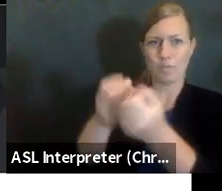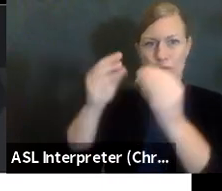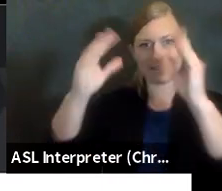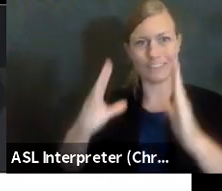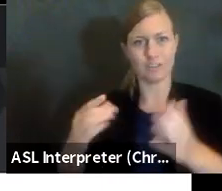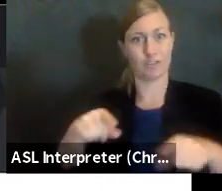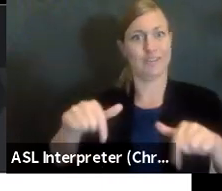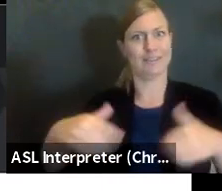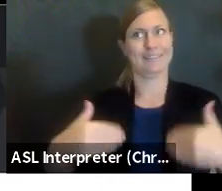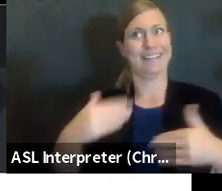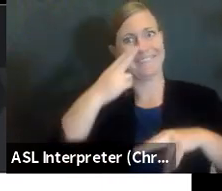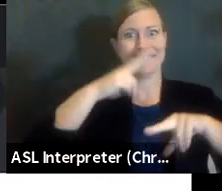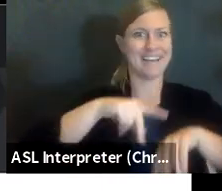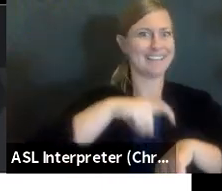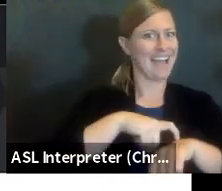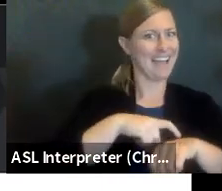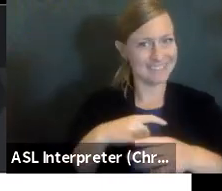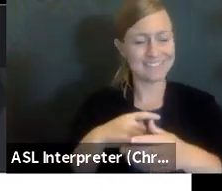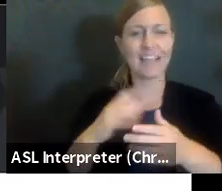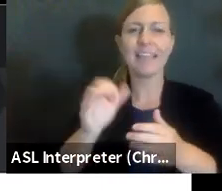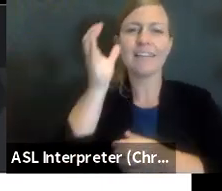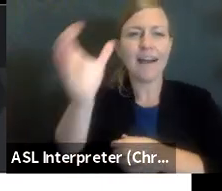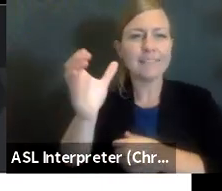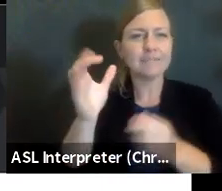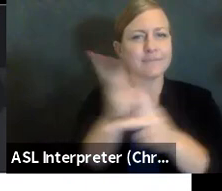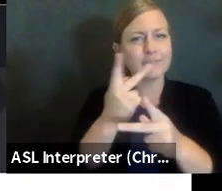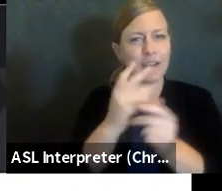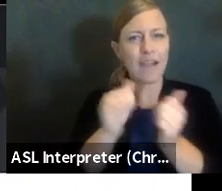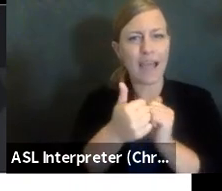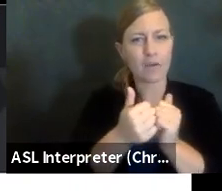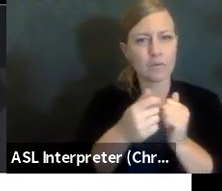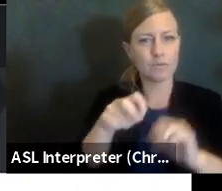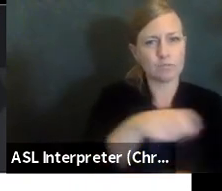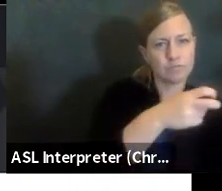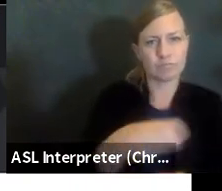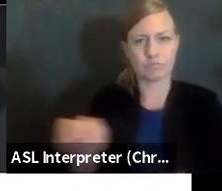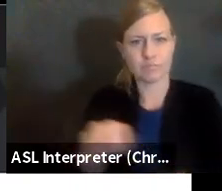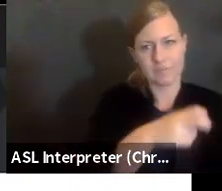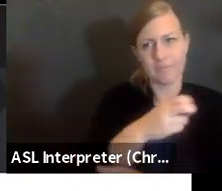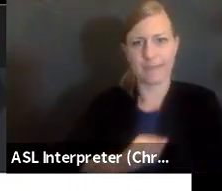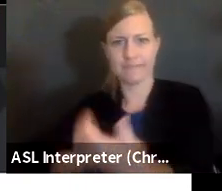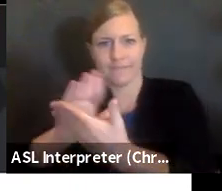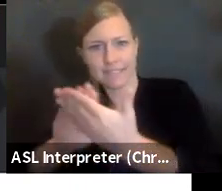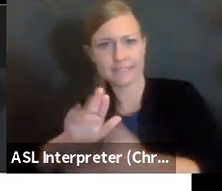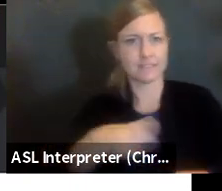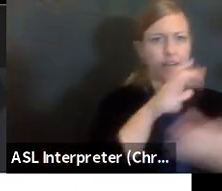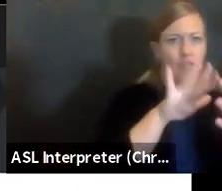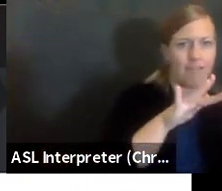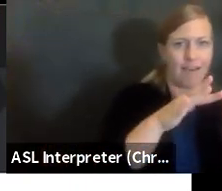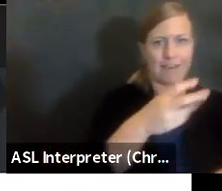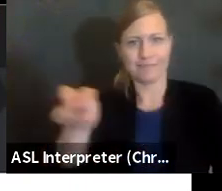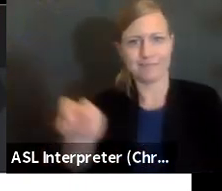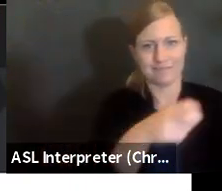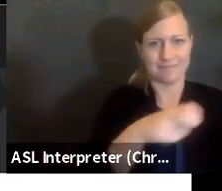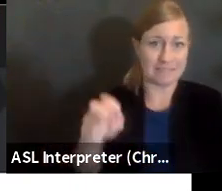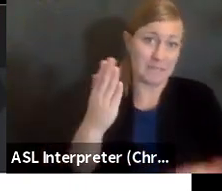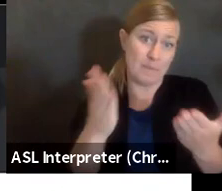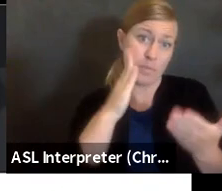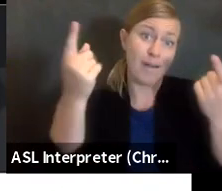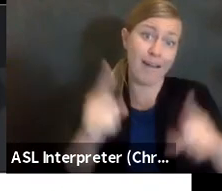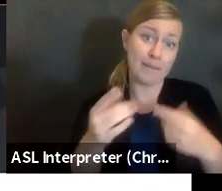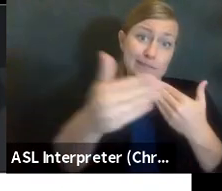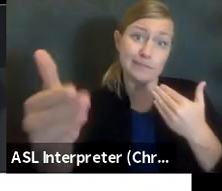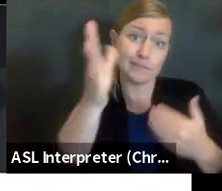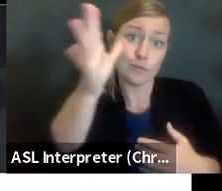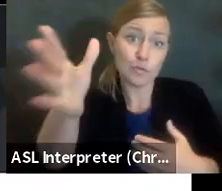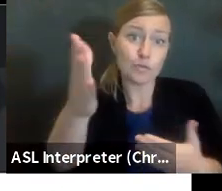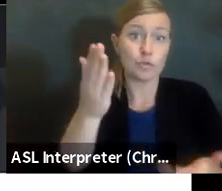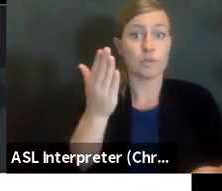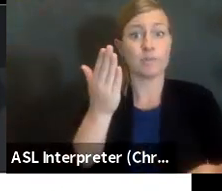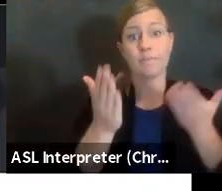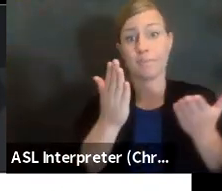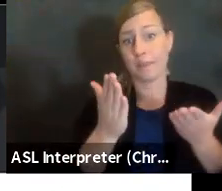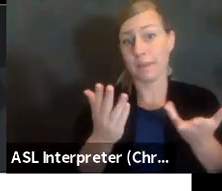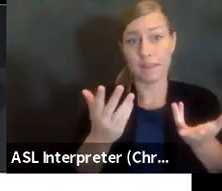ESD 112 - Katherine Livick: is the idea of being able to pivot back and forth between in person and remote learning. Which we may or may not be doing that a number of times depending on where you teach. You may be in a hybrid situation where you're doing both.